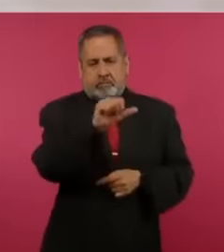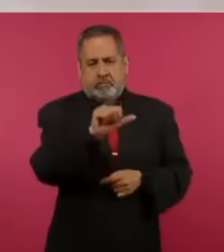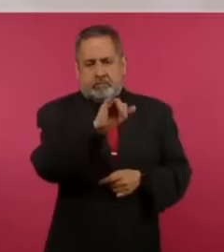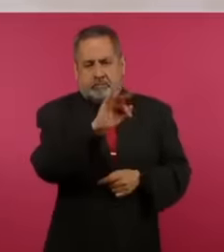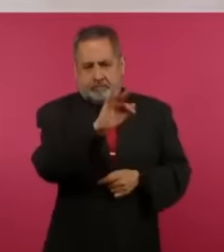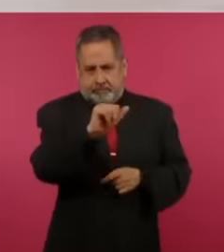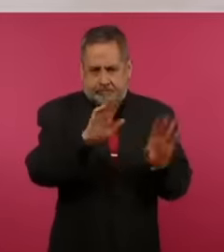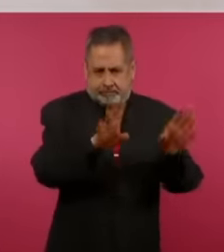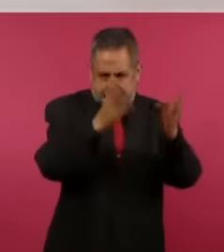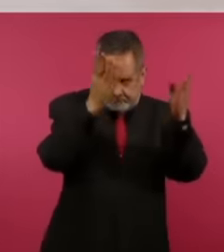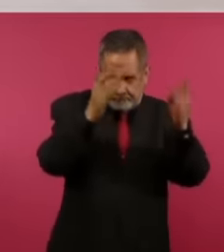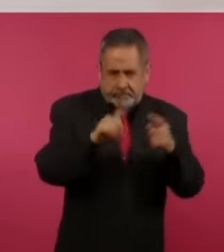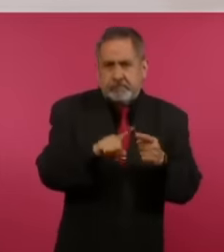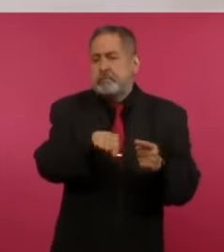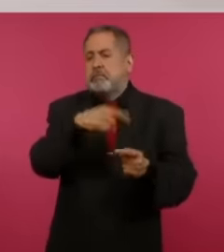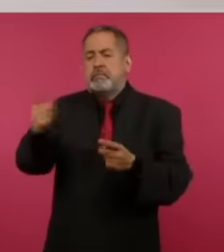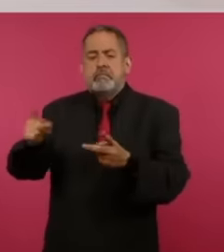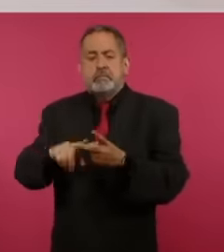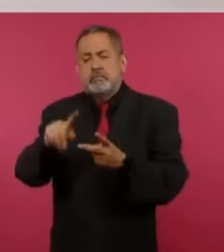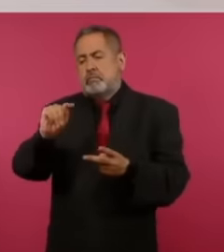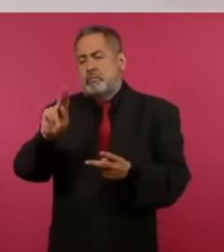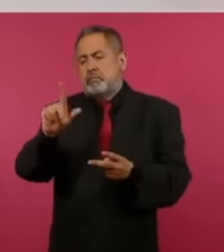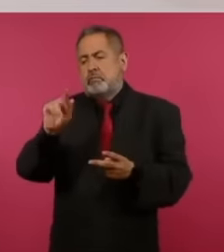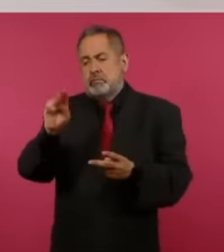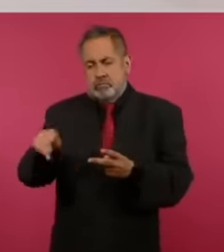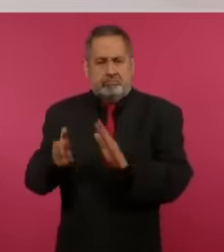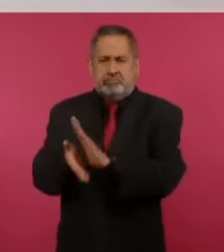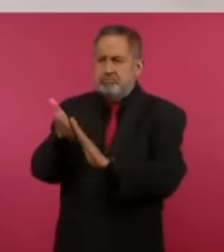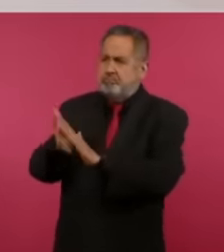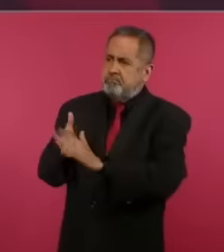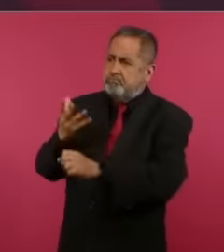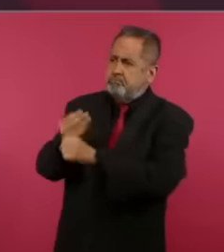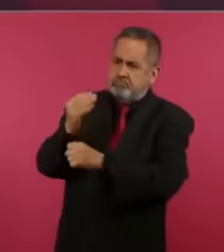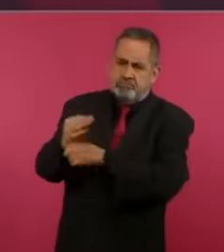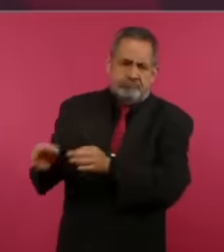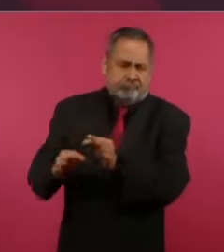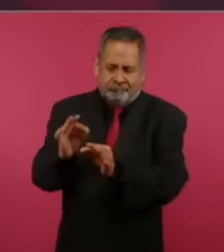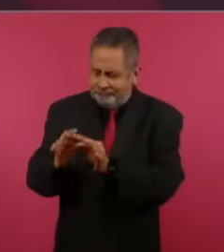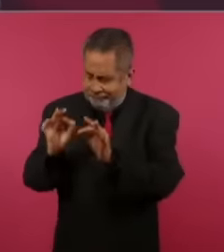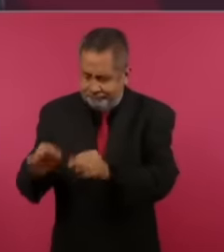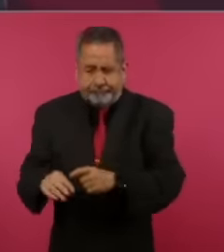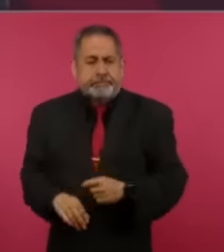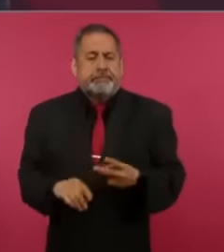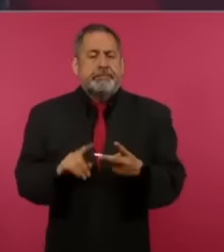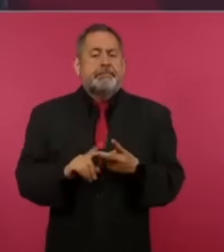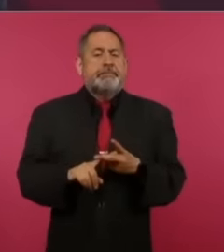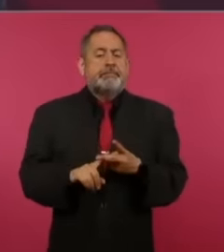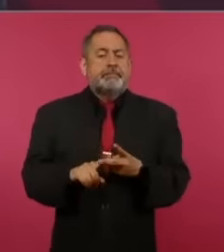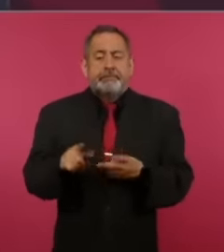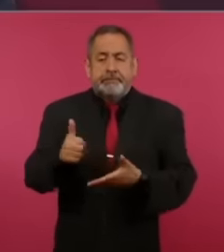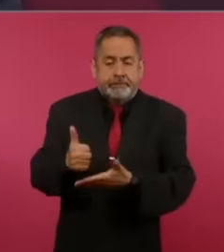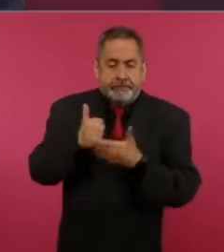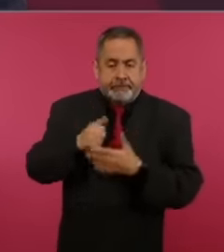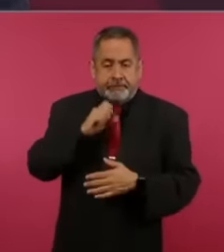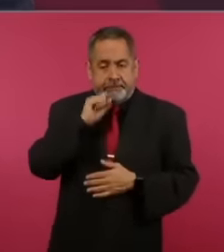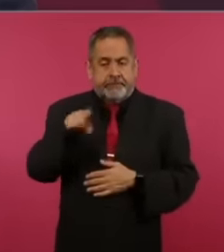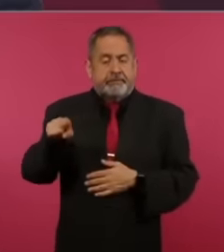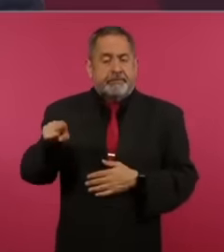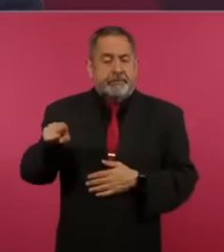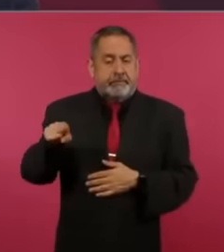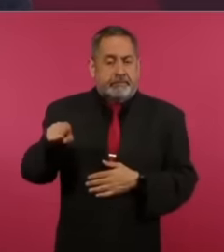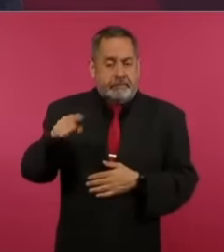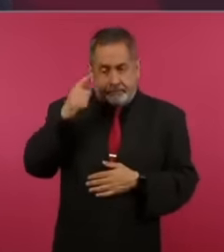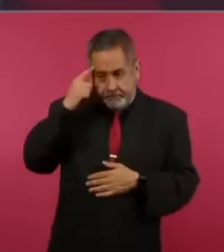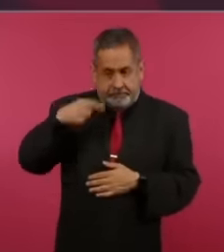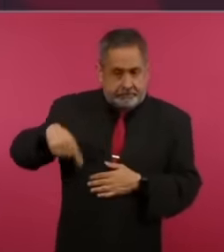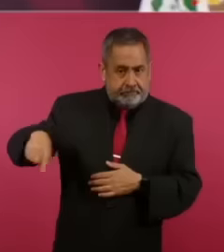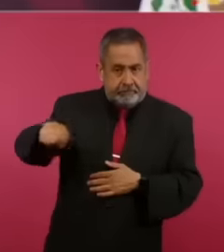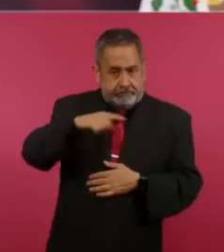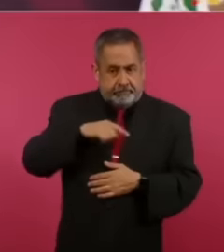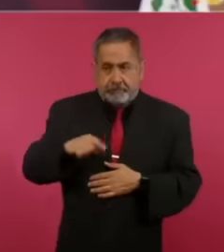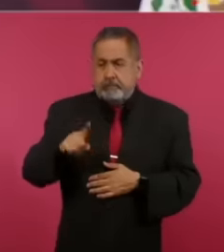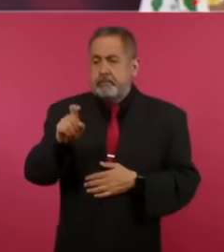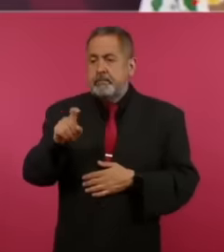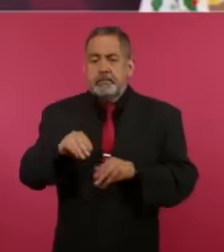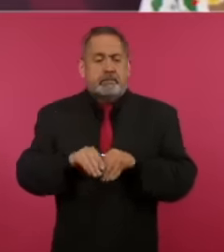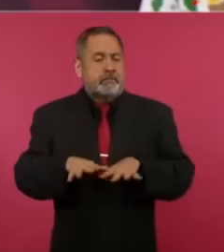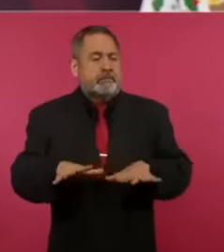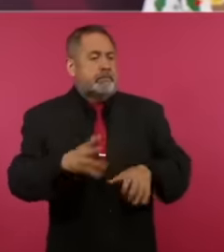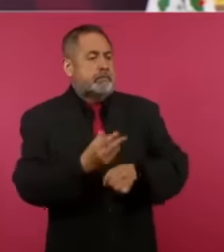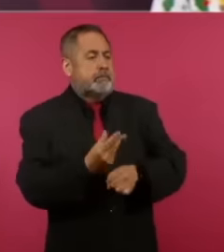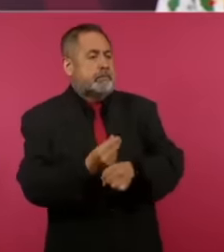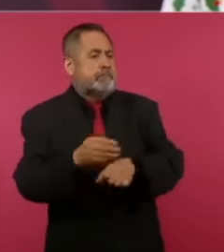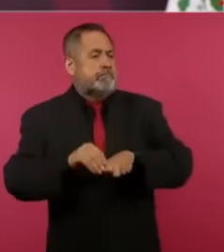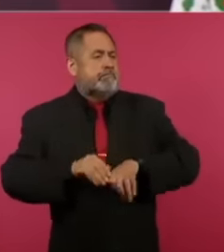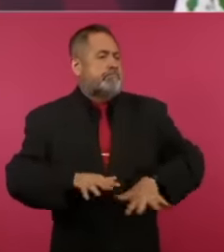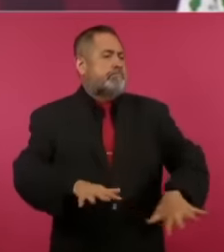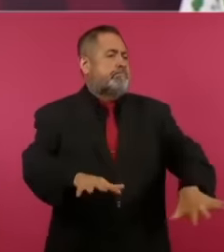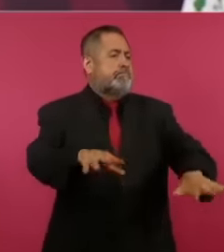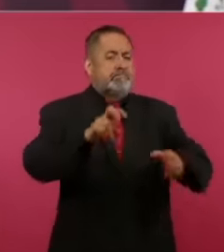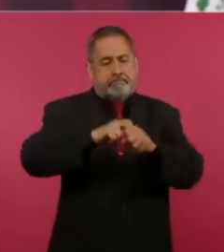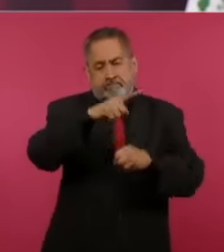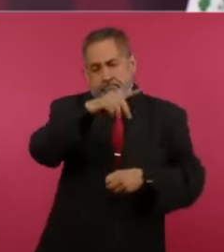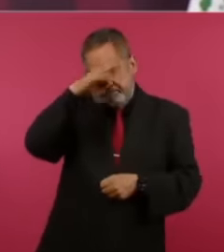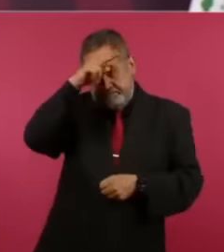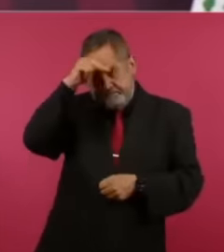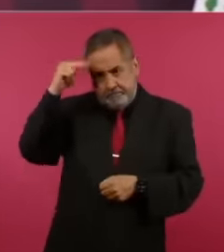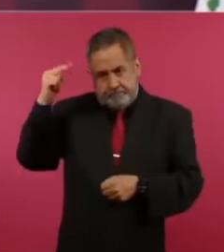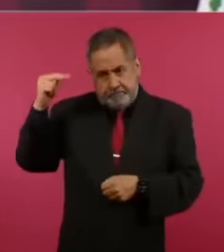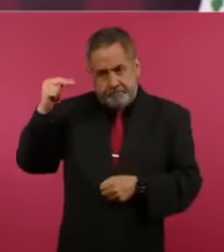Tulum airport they are helping us finish an irrigation district in Nayarit Alejandro Gascón